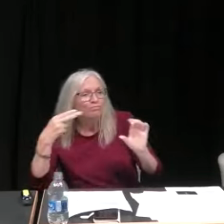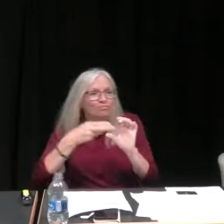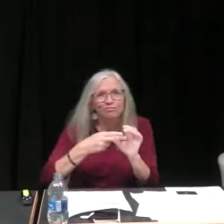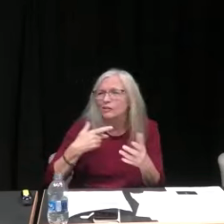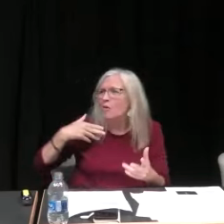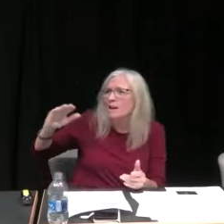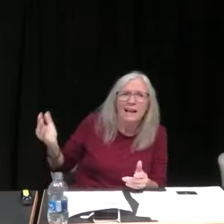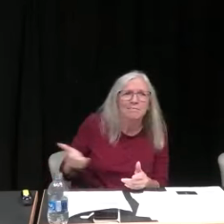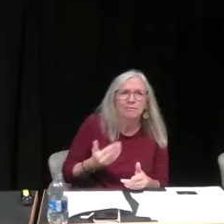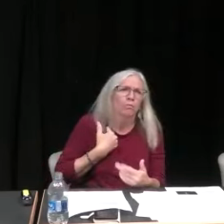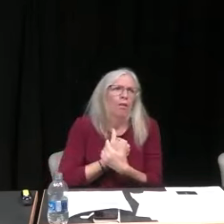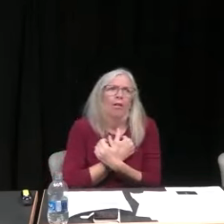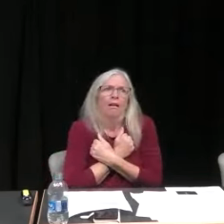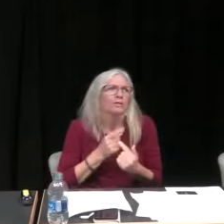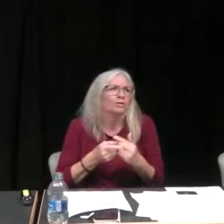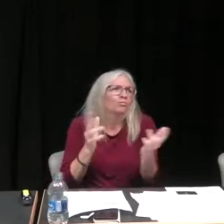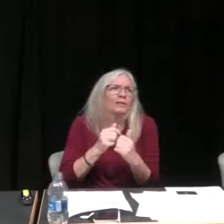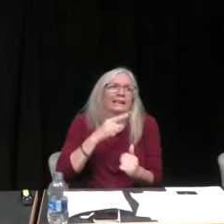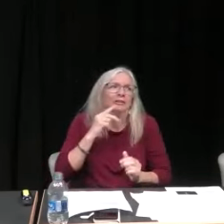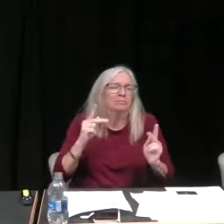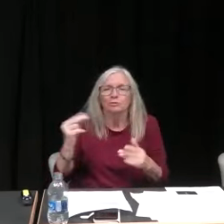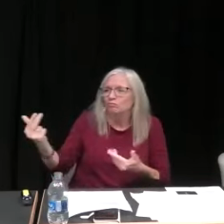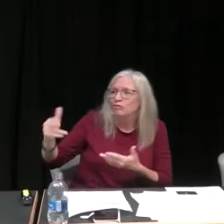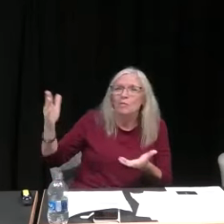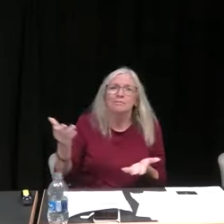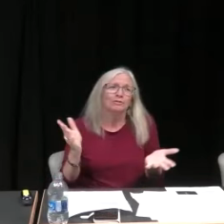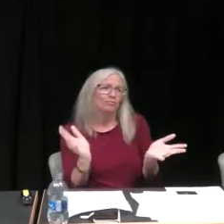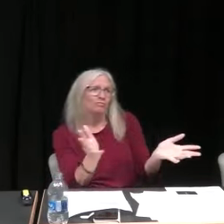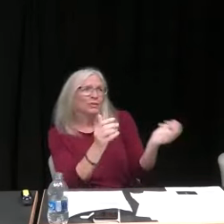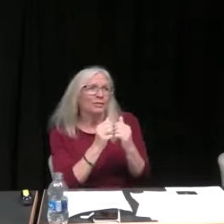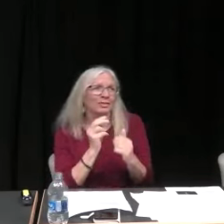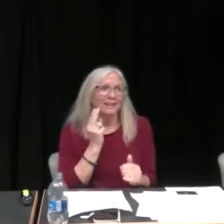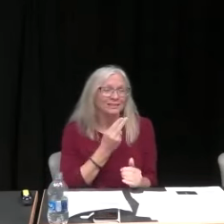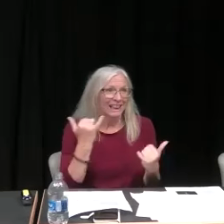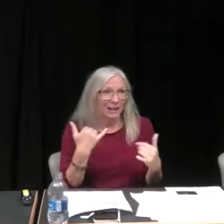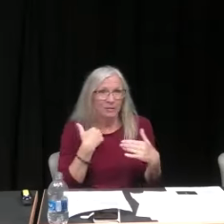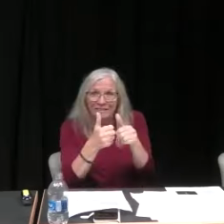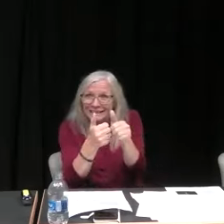then approach your deaf colleagues like join the deaf table you know I think as a group